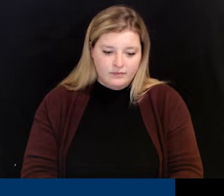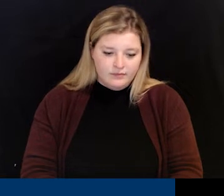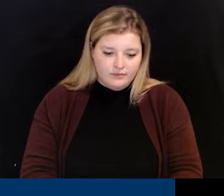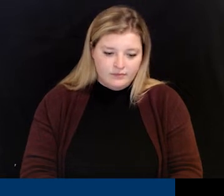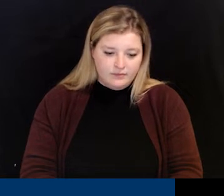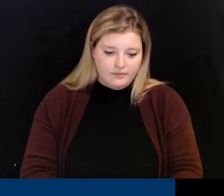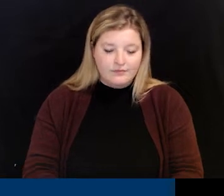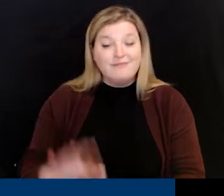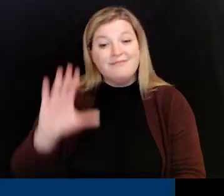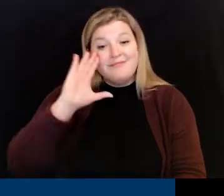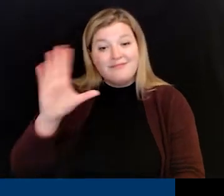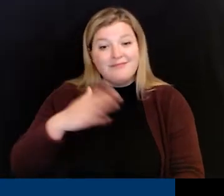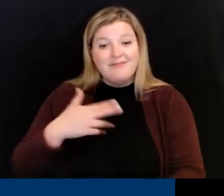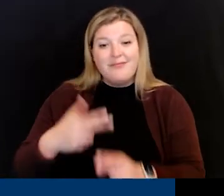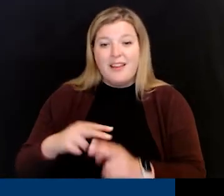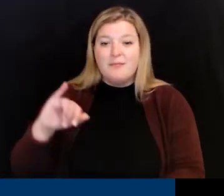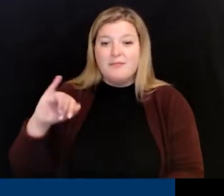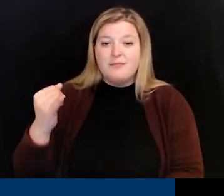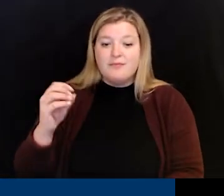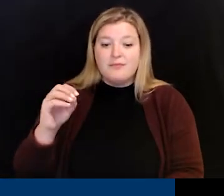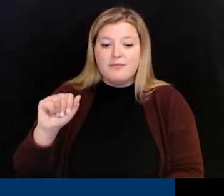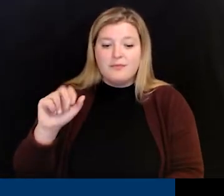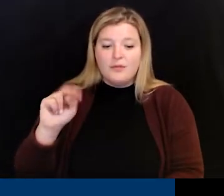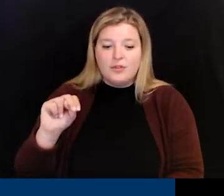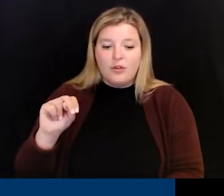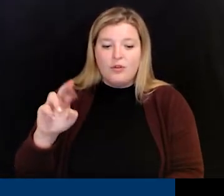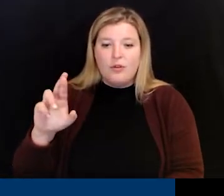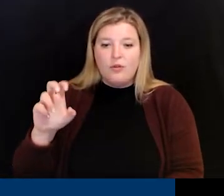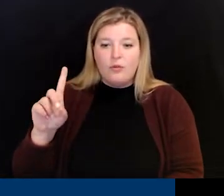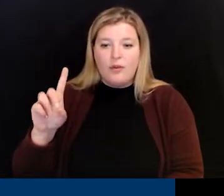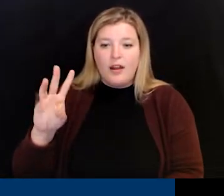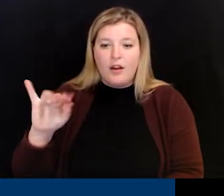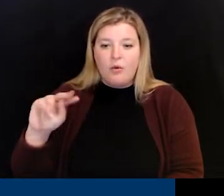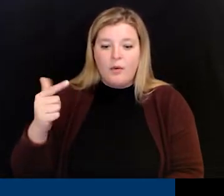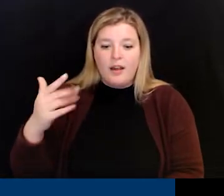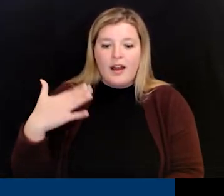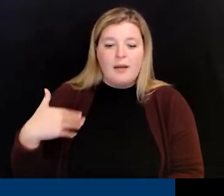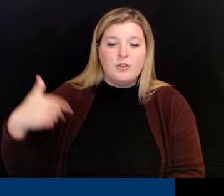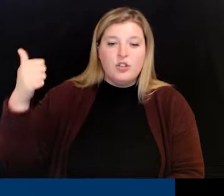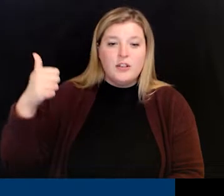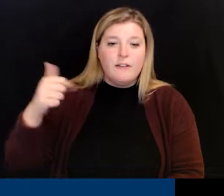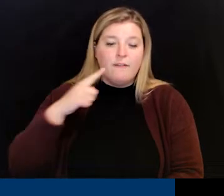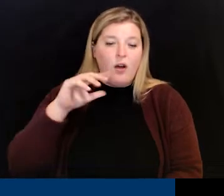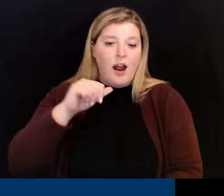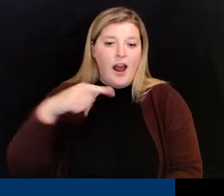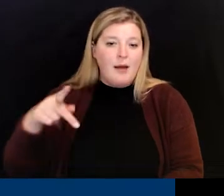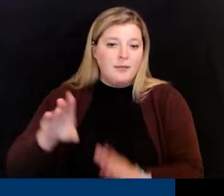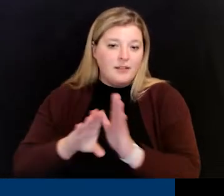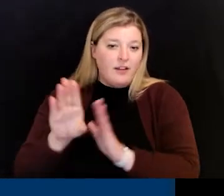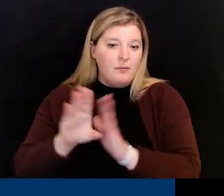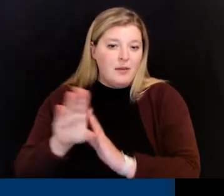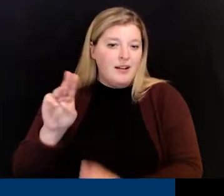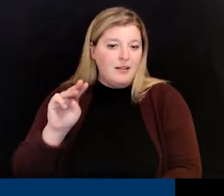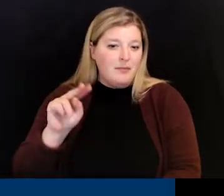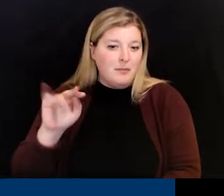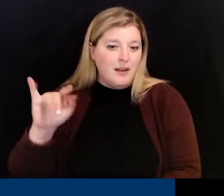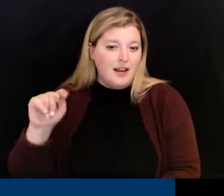[Joan] Hello. My name is Joan Redwing, and I'm the Chief of Application Development at MNIT. And I have the honor of serving as the moderator